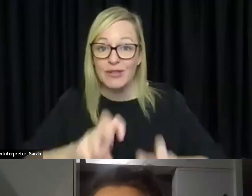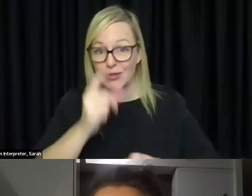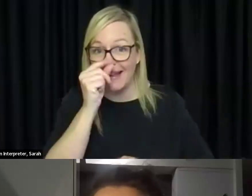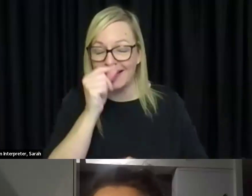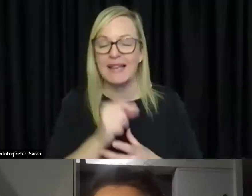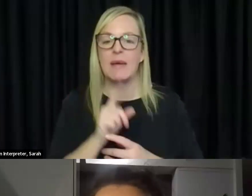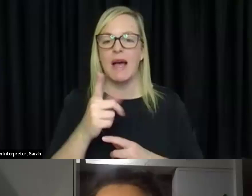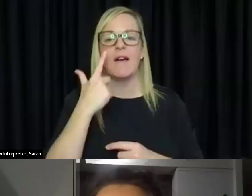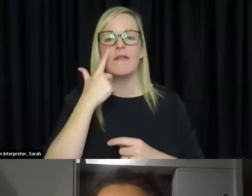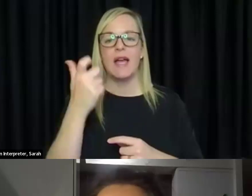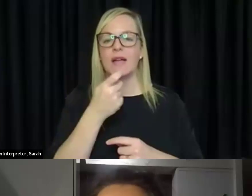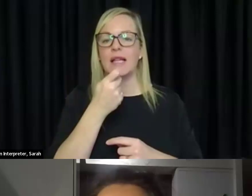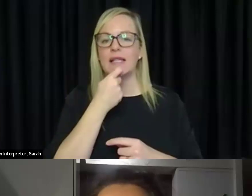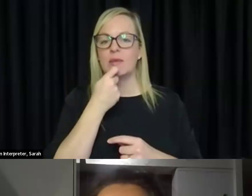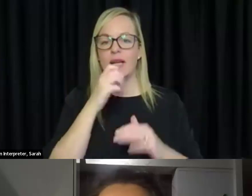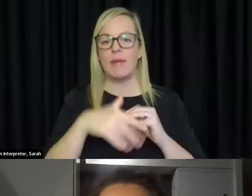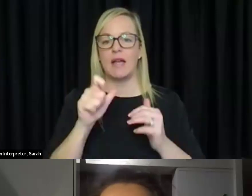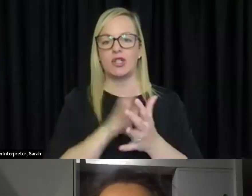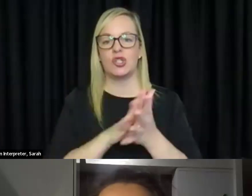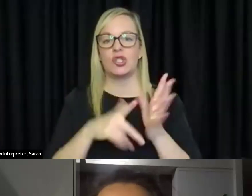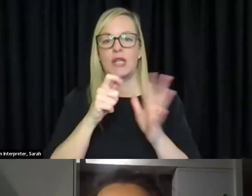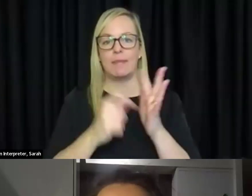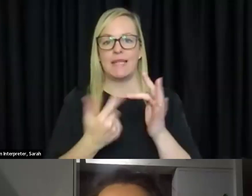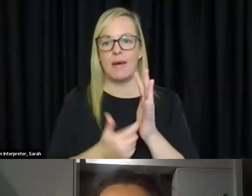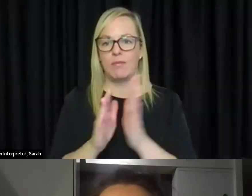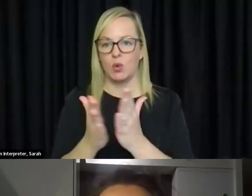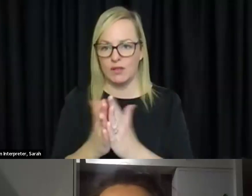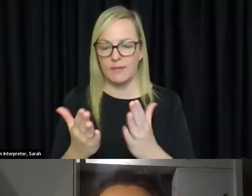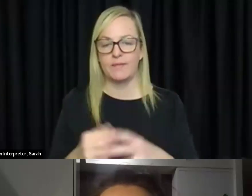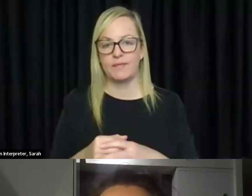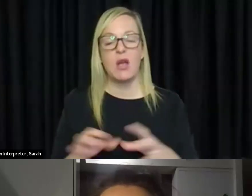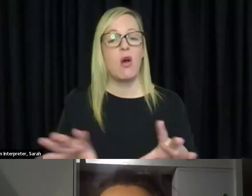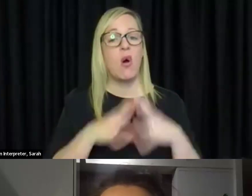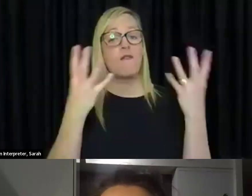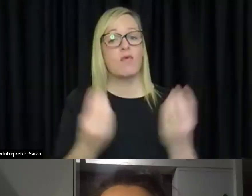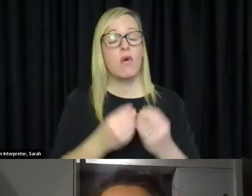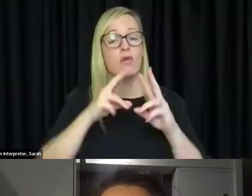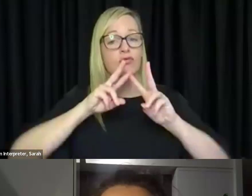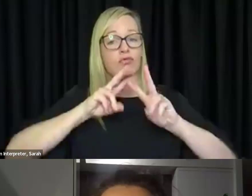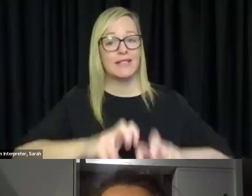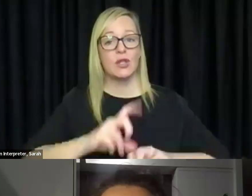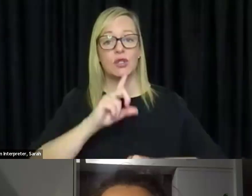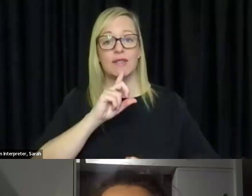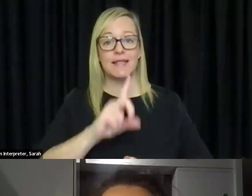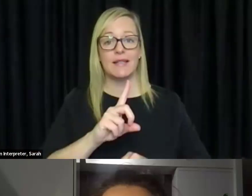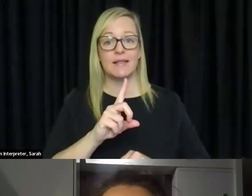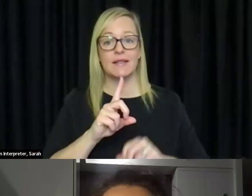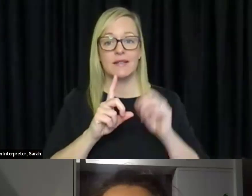little bit about 'Chapter Books' and overall the research shows that it is thankfully improving